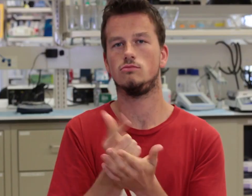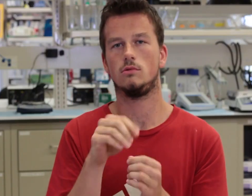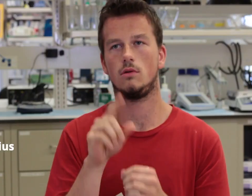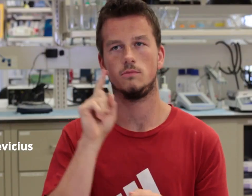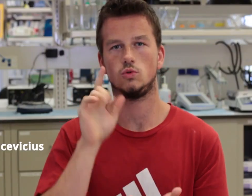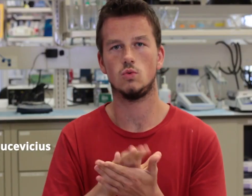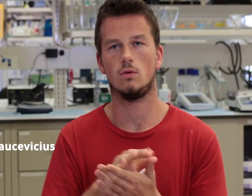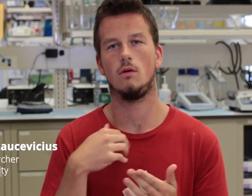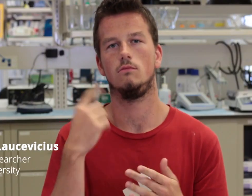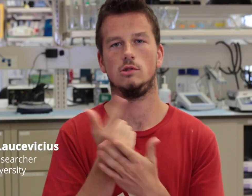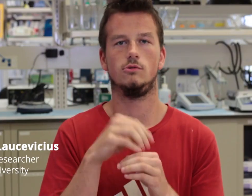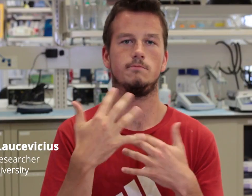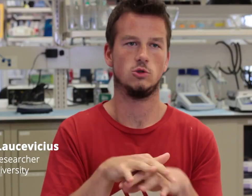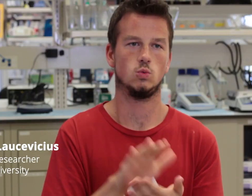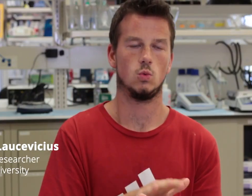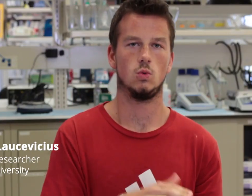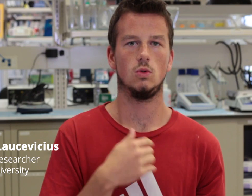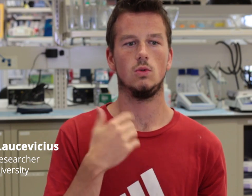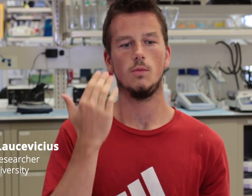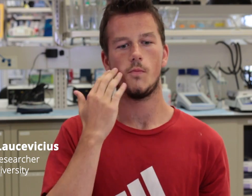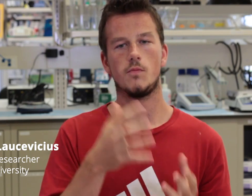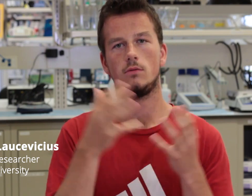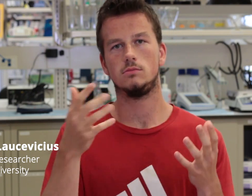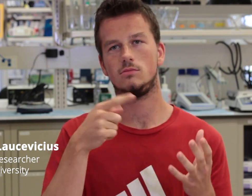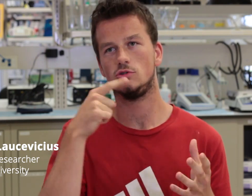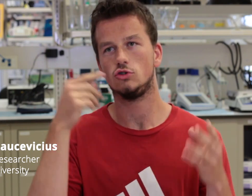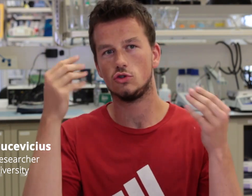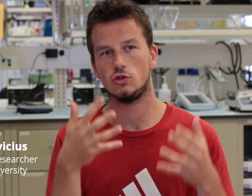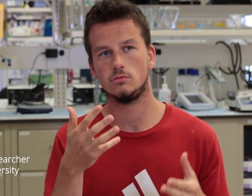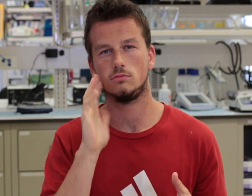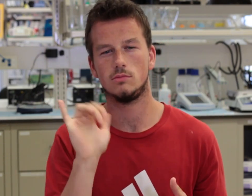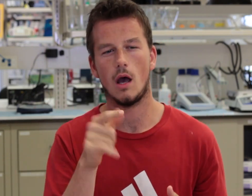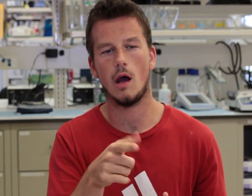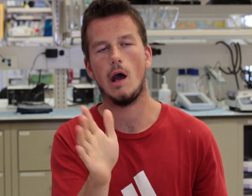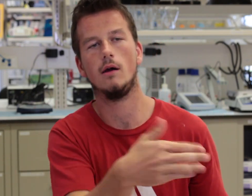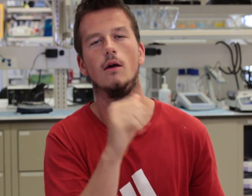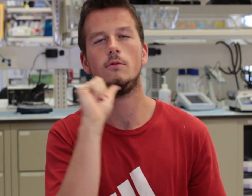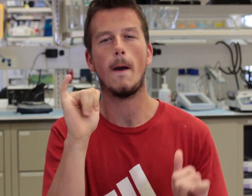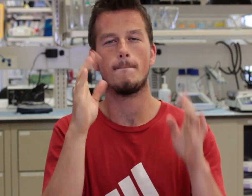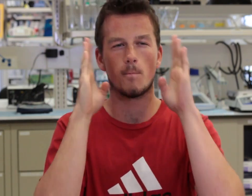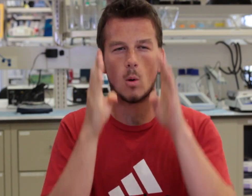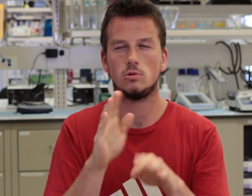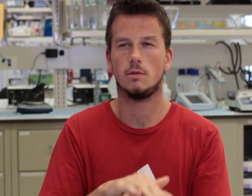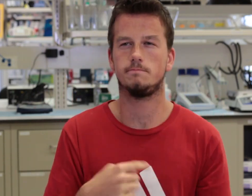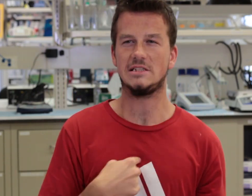A lot of people get pulled down, and they don’t always graduate from deaf schools. I went to a mainstream school myself, and so I had hearing teachers